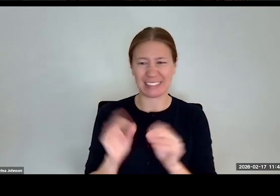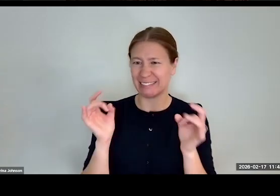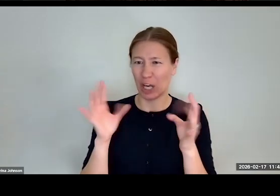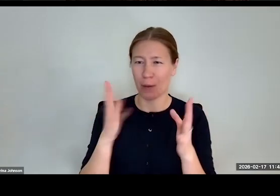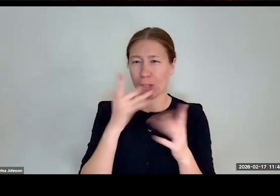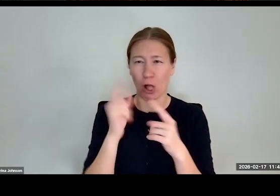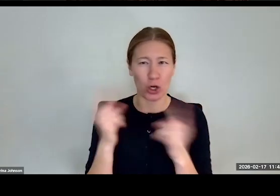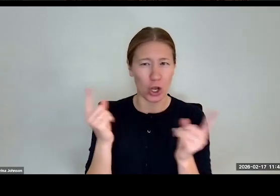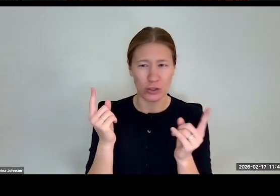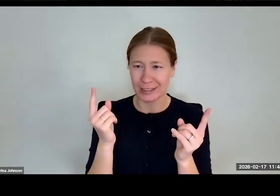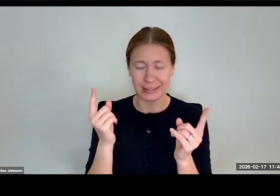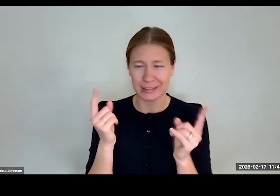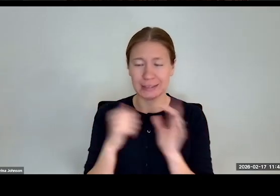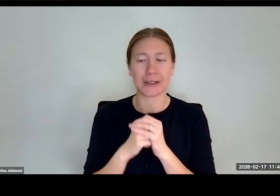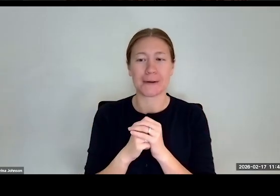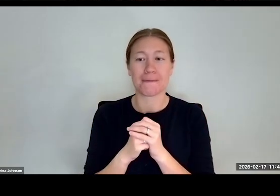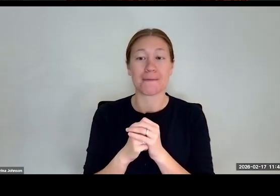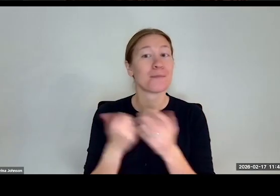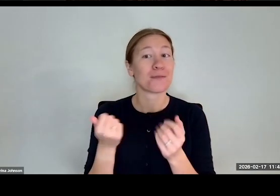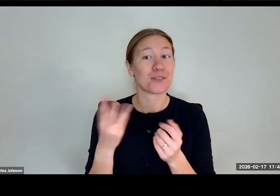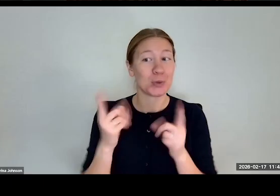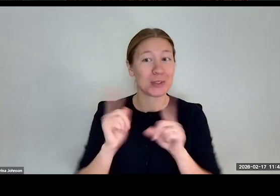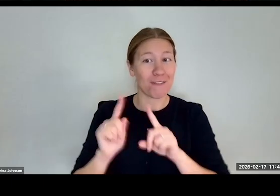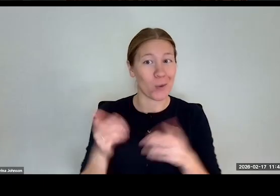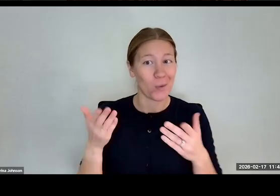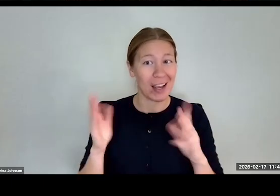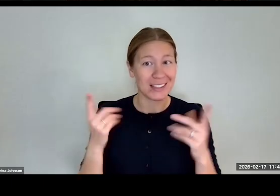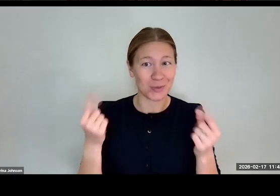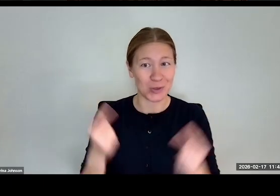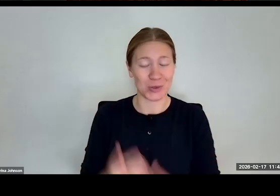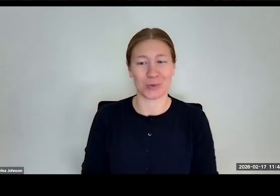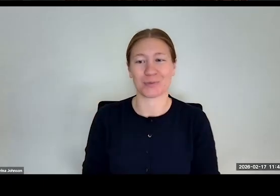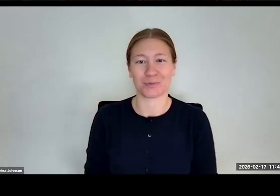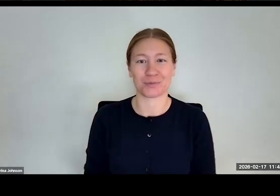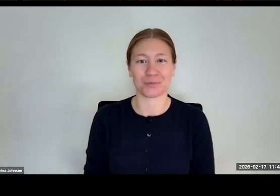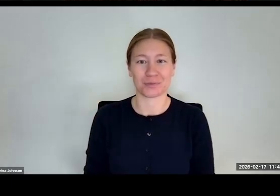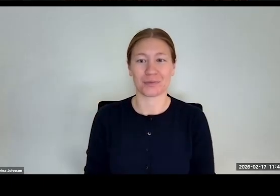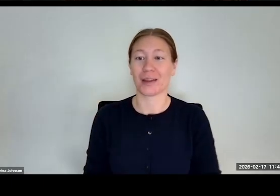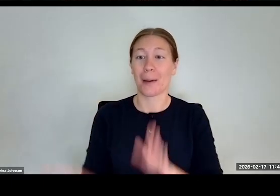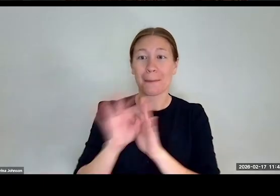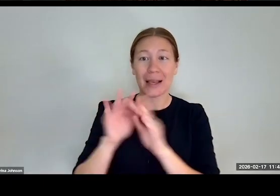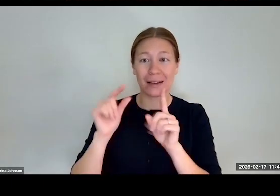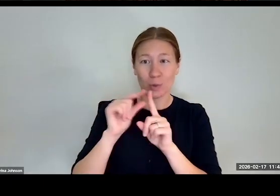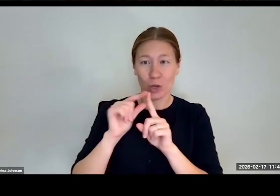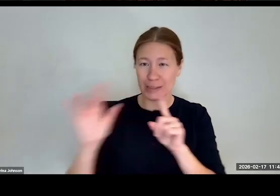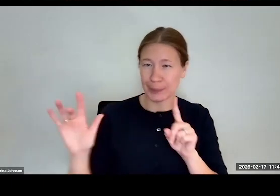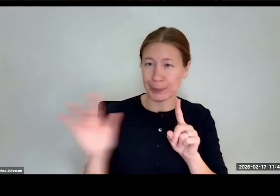So there are a couple of ways I might wanna go about this, but I want to select the text and I wanna make some revisions to the text